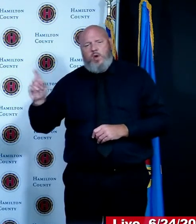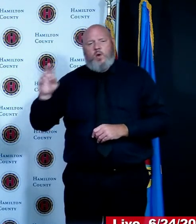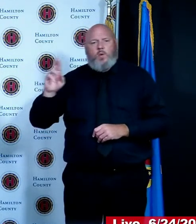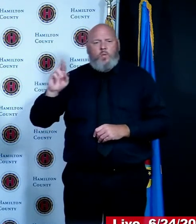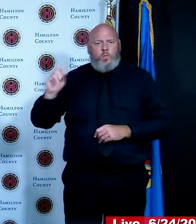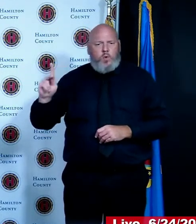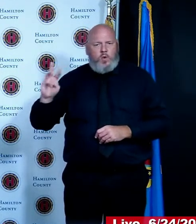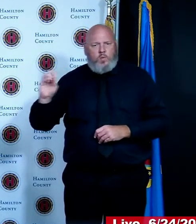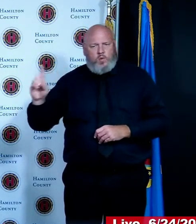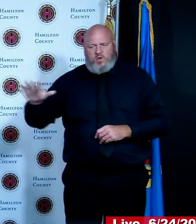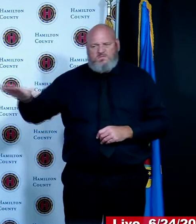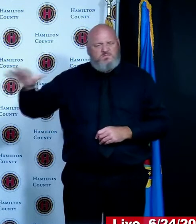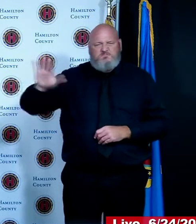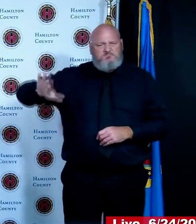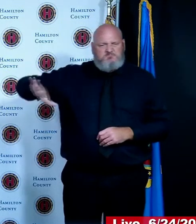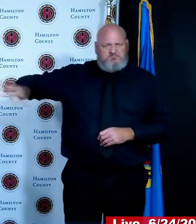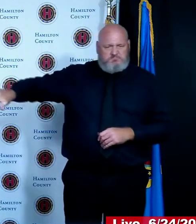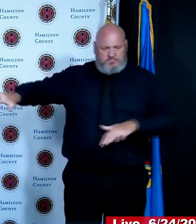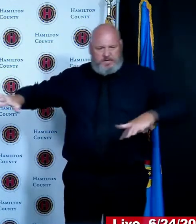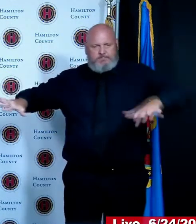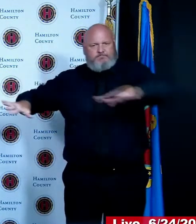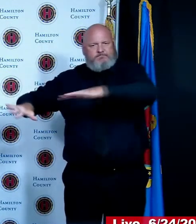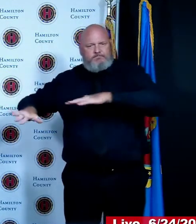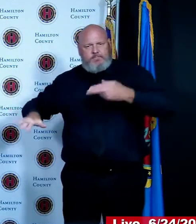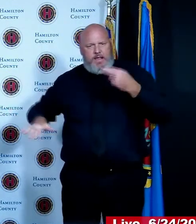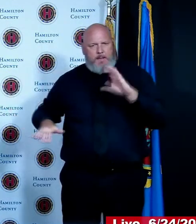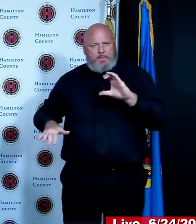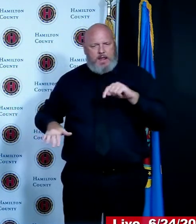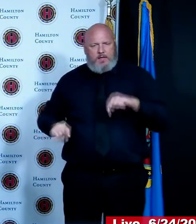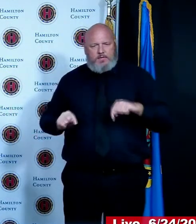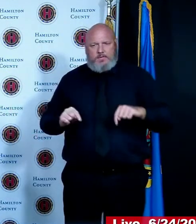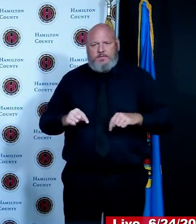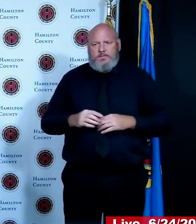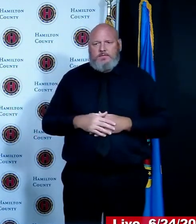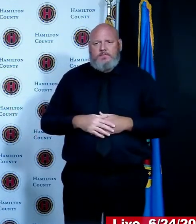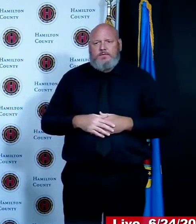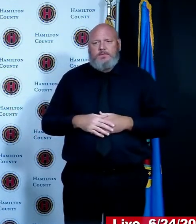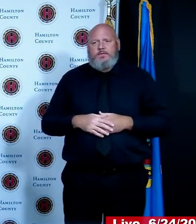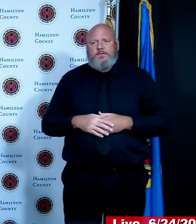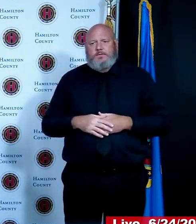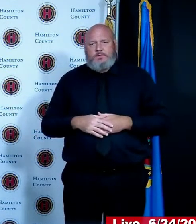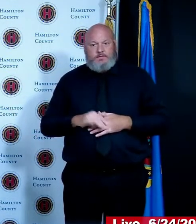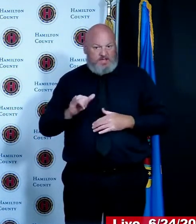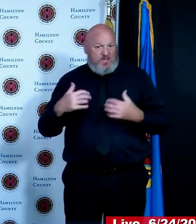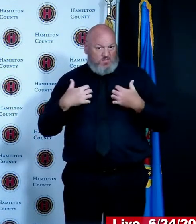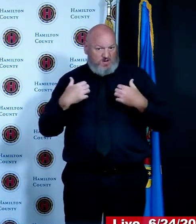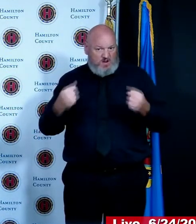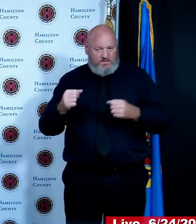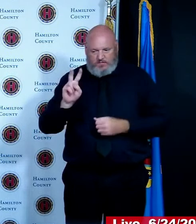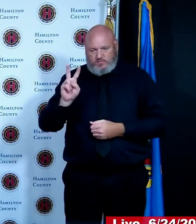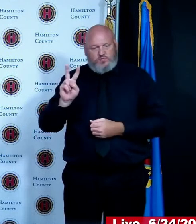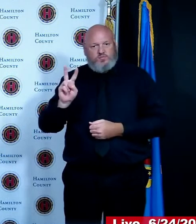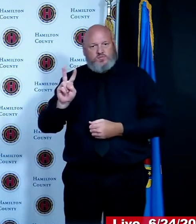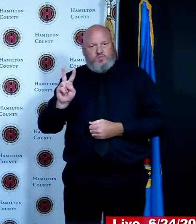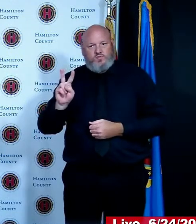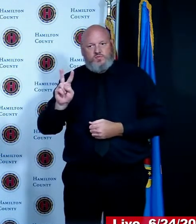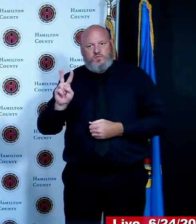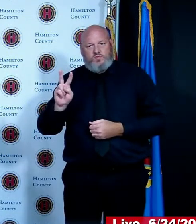Commissioner Driehaus just indicated we are continuing to see rises in the number of cases throughout Hamilton County weekly I have been sharing a